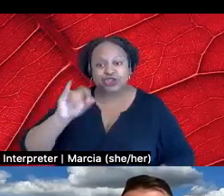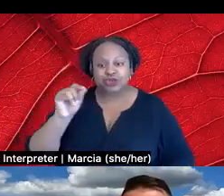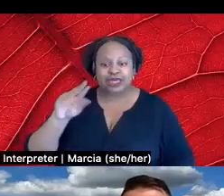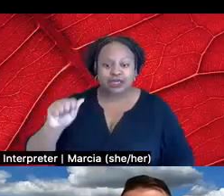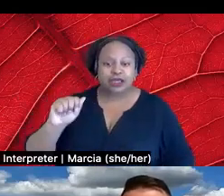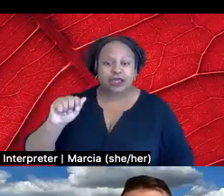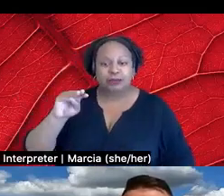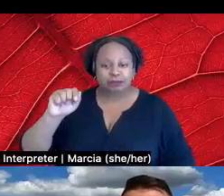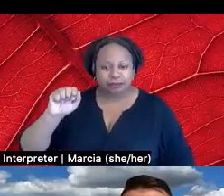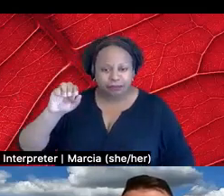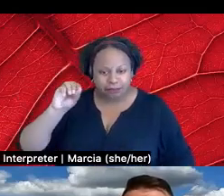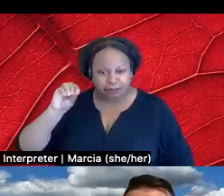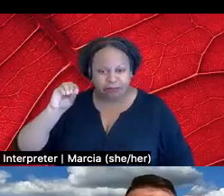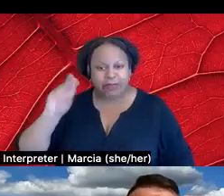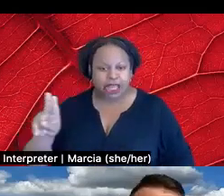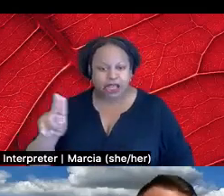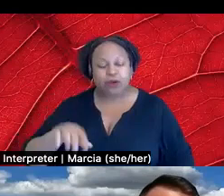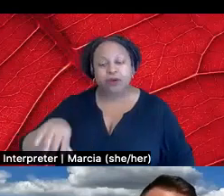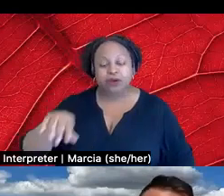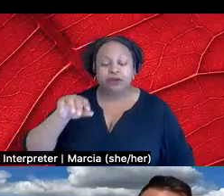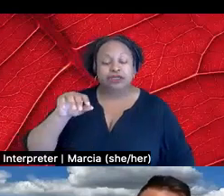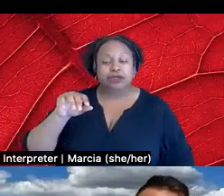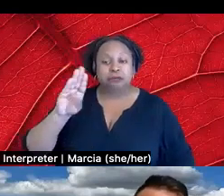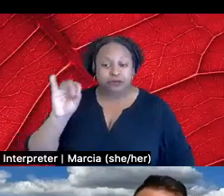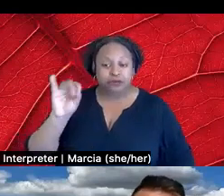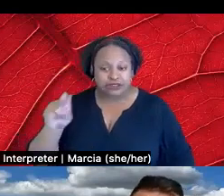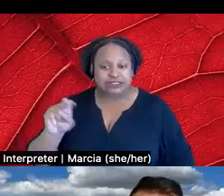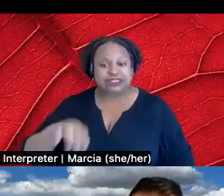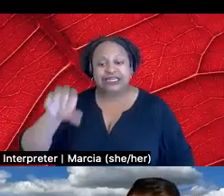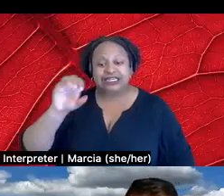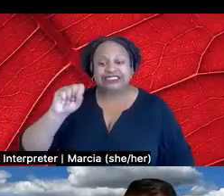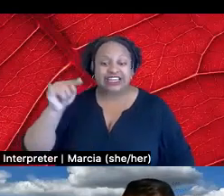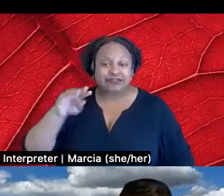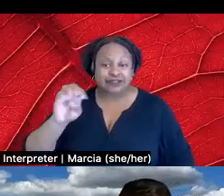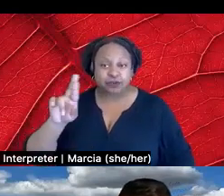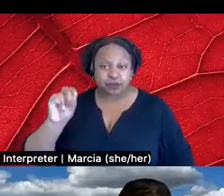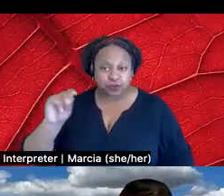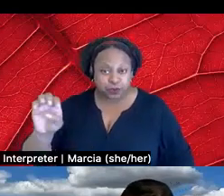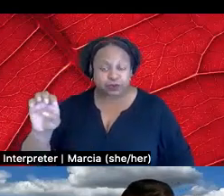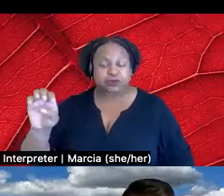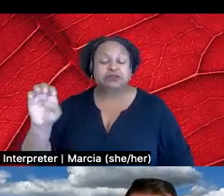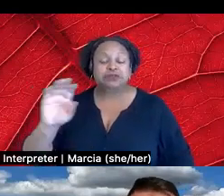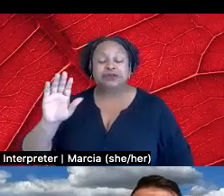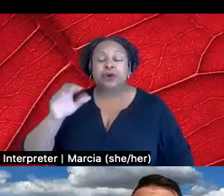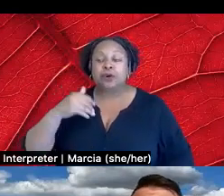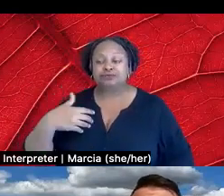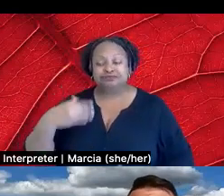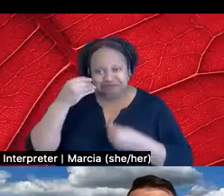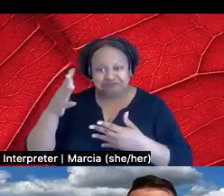We wish Stephanie Rose who participated as well, all the best in her future outside